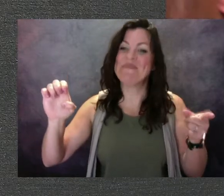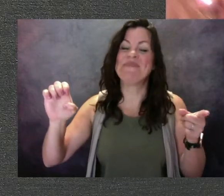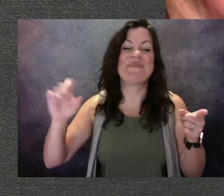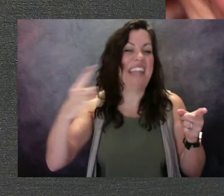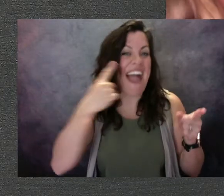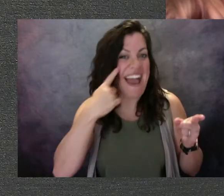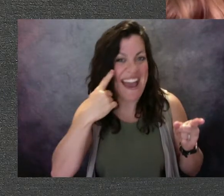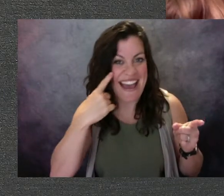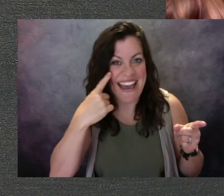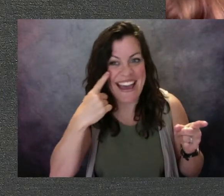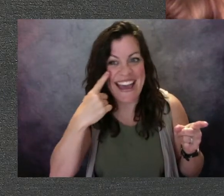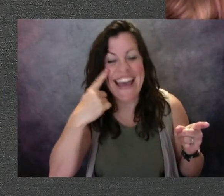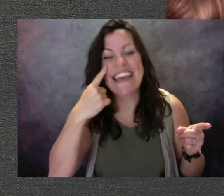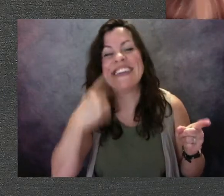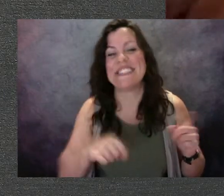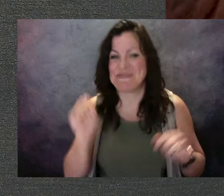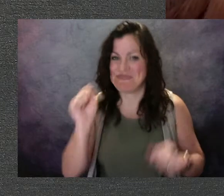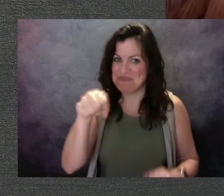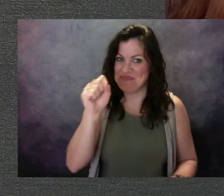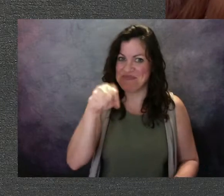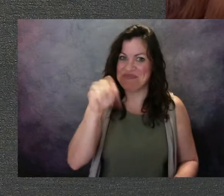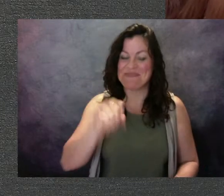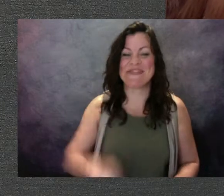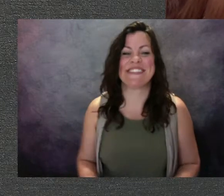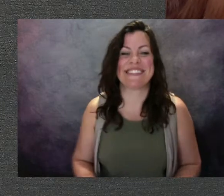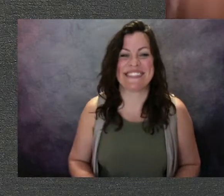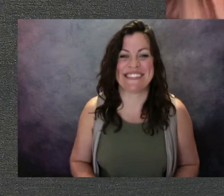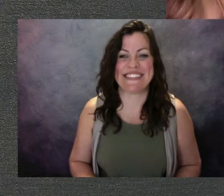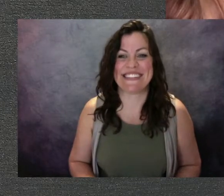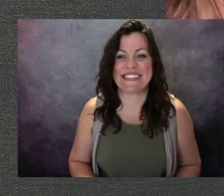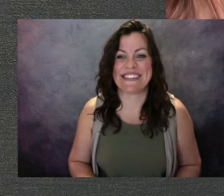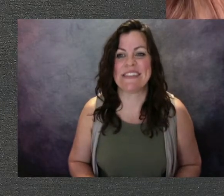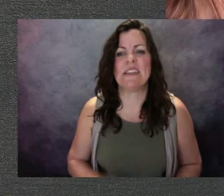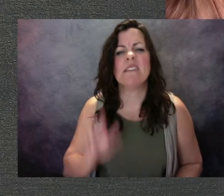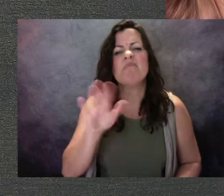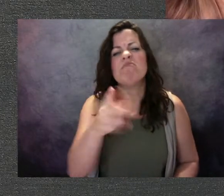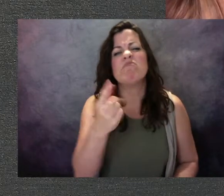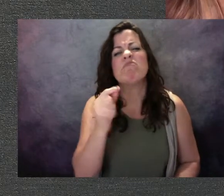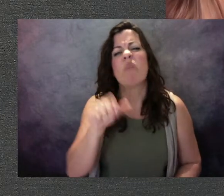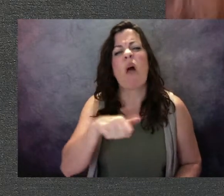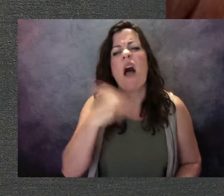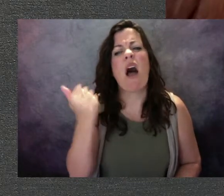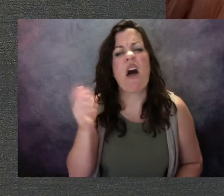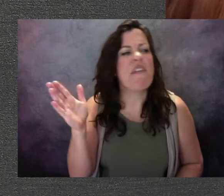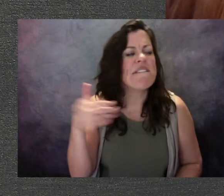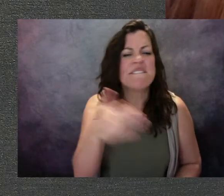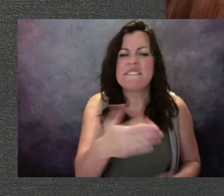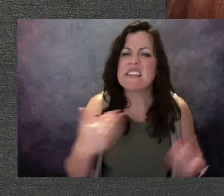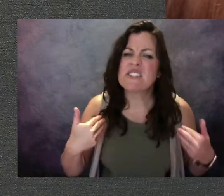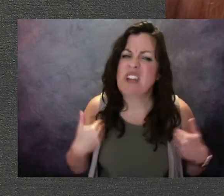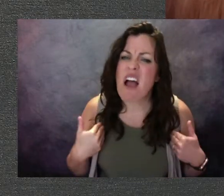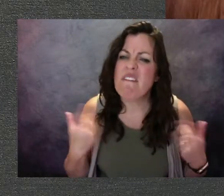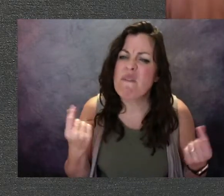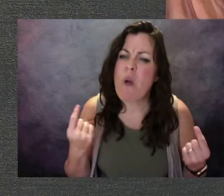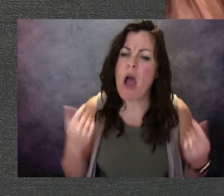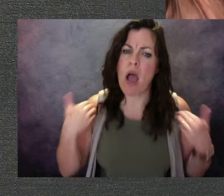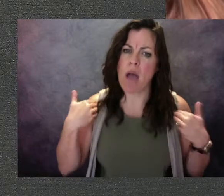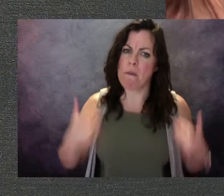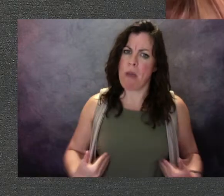and it's pointing right to the fish's eye. Do you see something else that we have the same mouth?